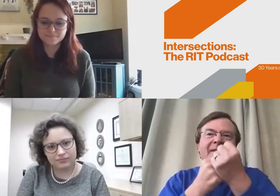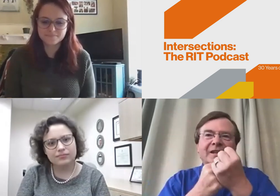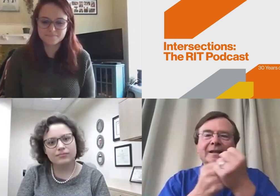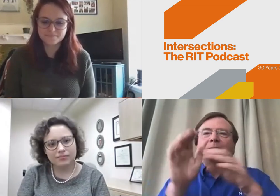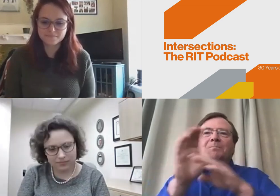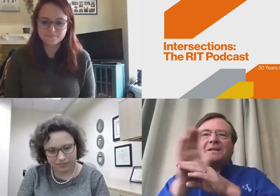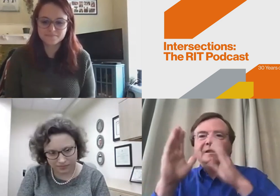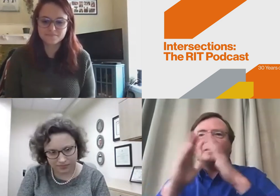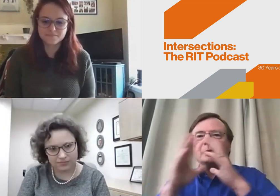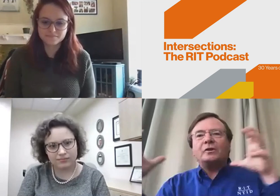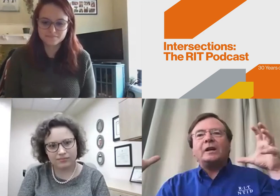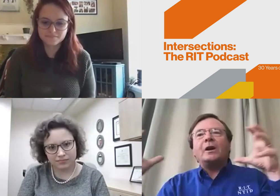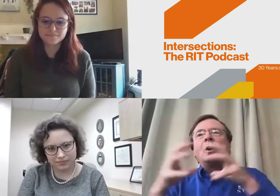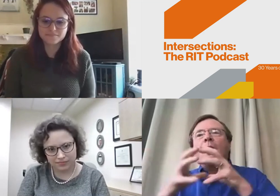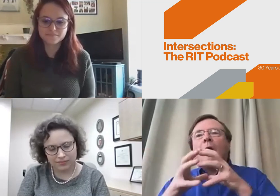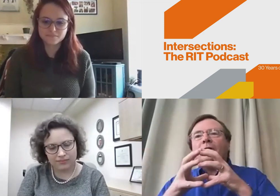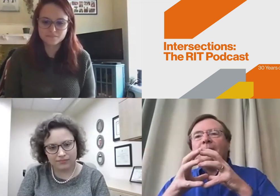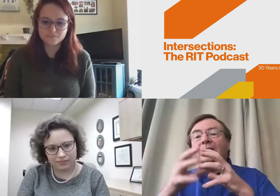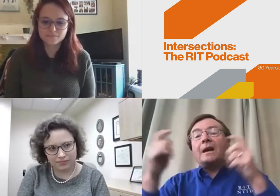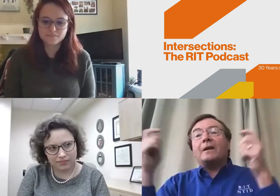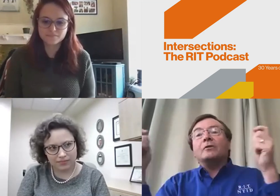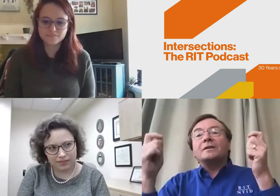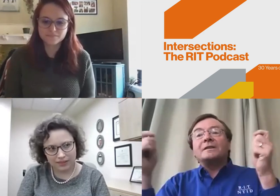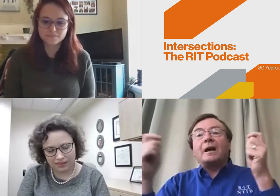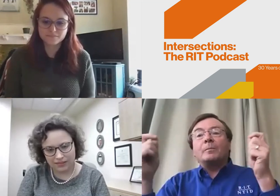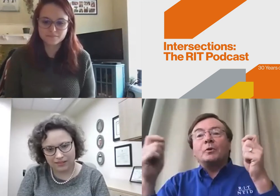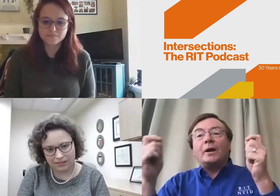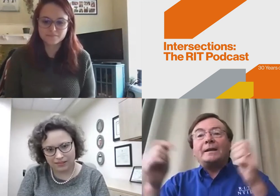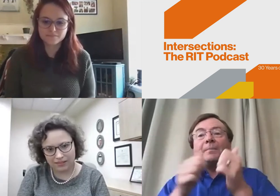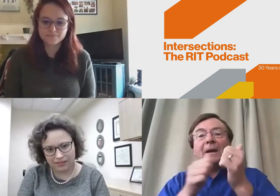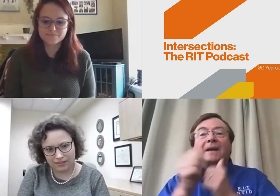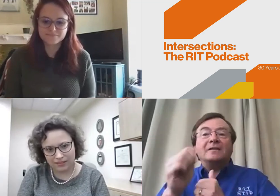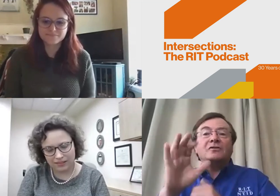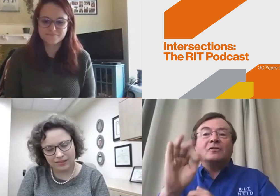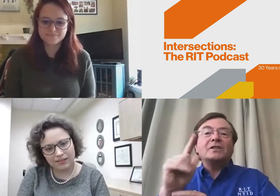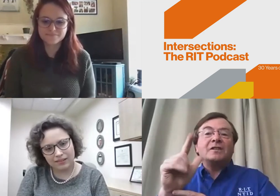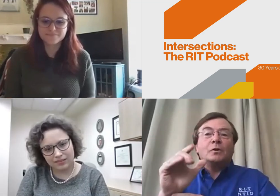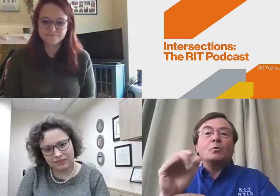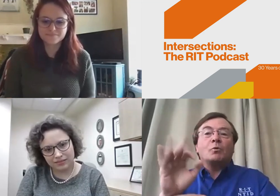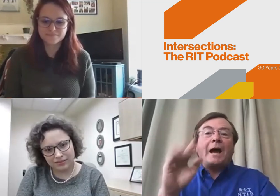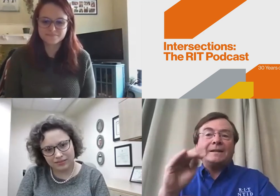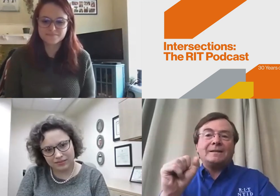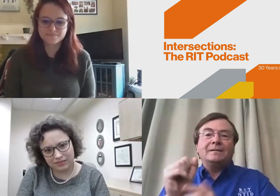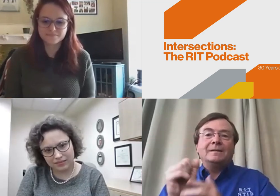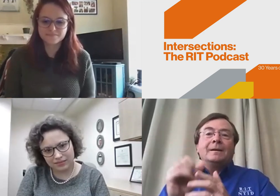the business community, all coming together to celebrate the passage of the civil rights